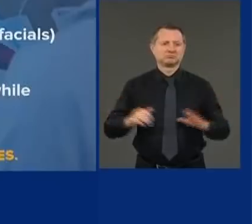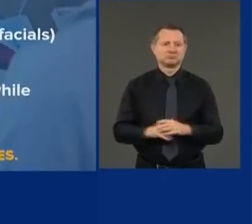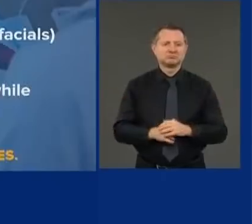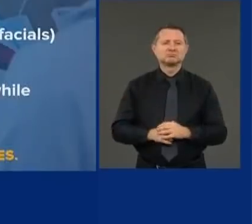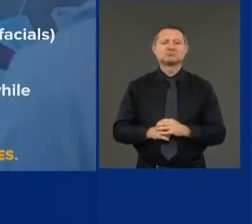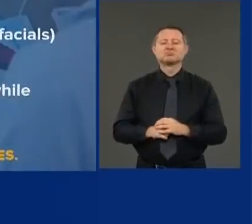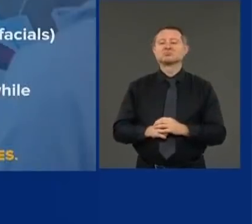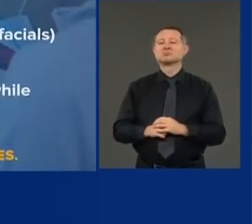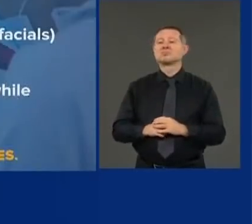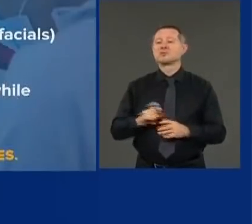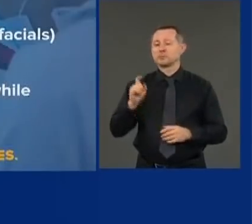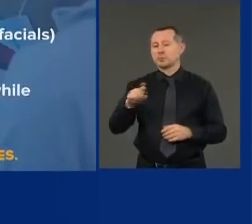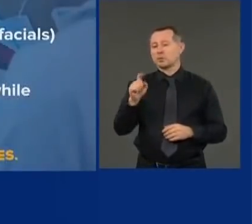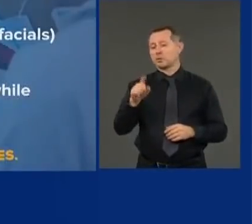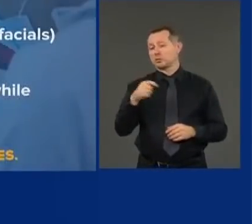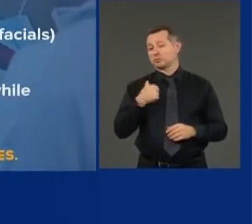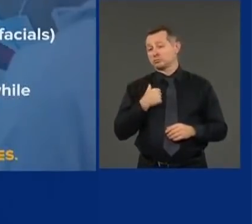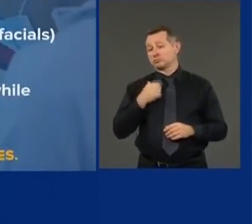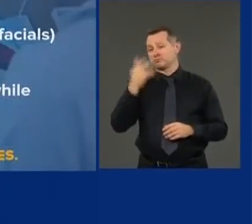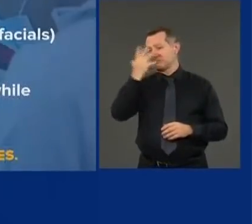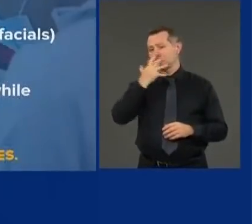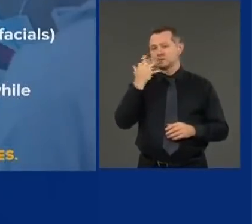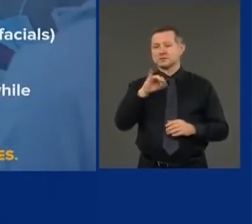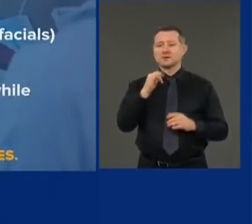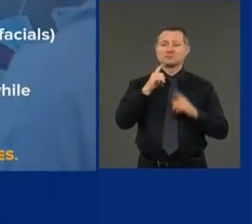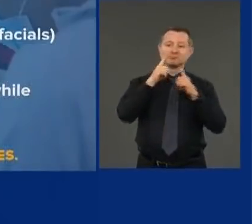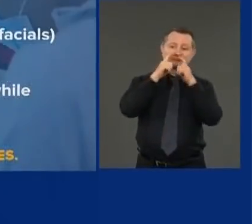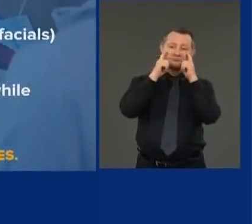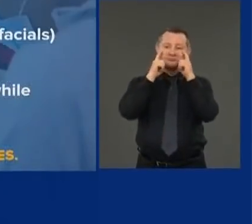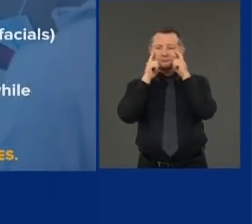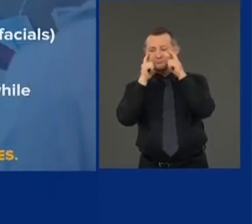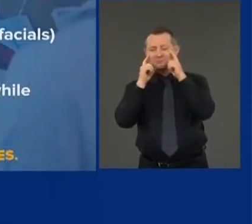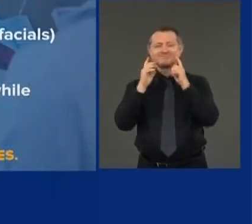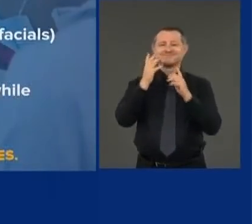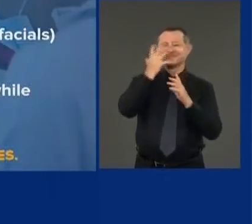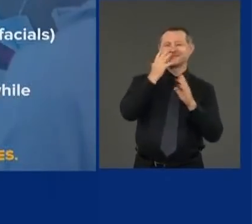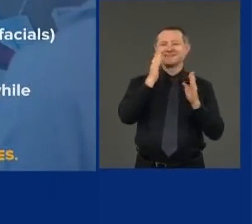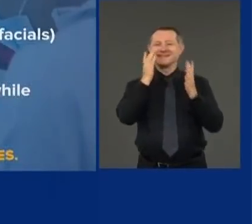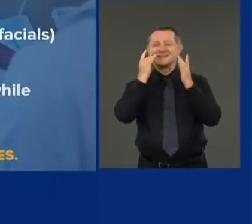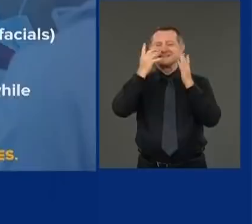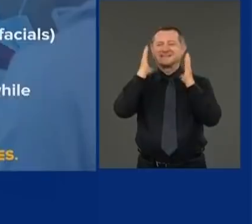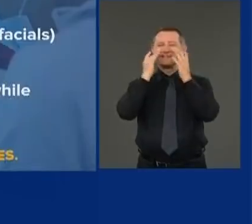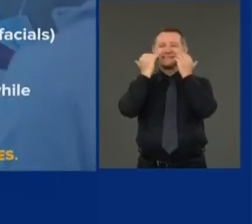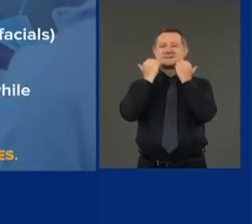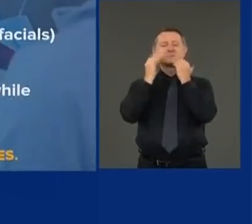THAT REQUIRE REMOVAL OF FACE COVERINGS SUCH AS FACIALS, YOU CAN'T GET A FACIAL. I DID THAT AGAINST MY OWN